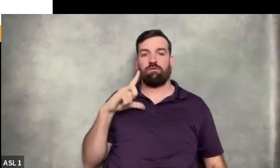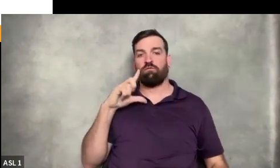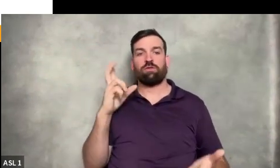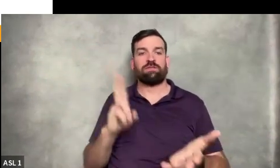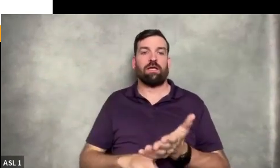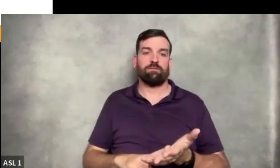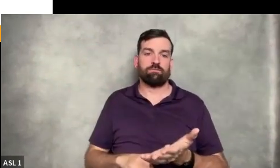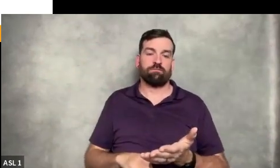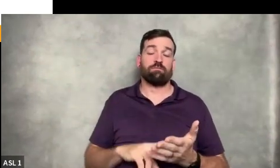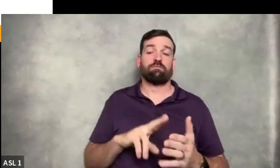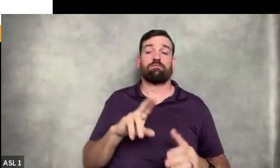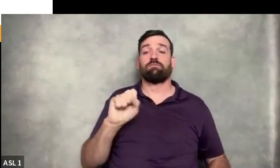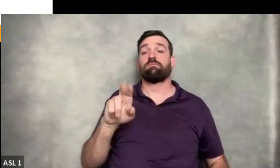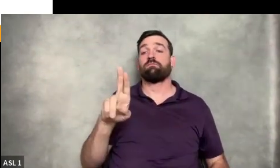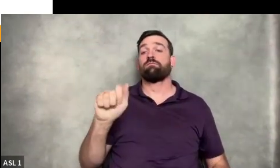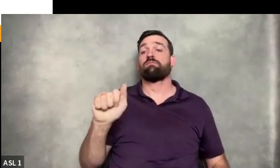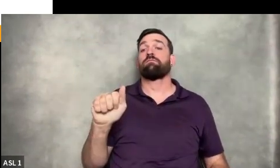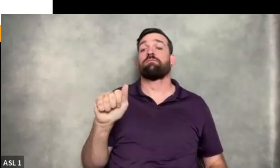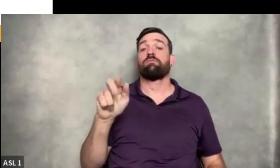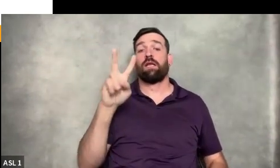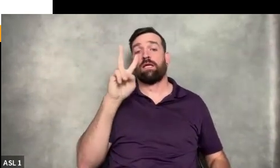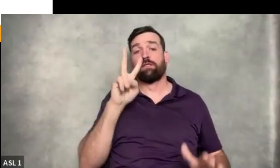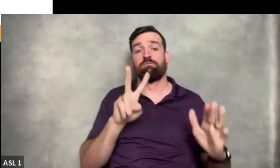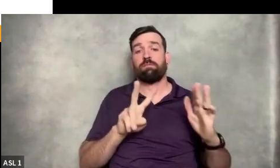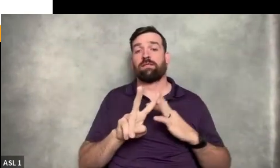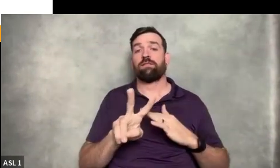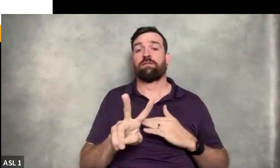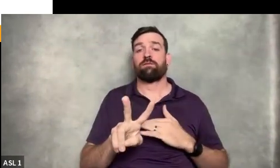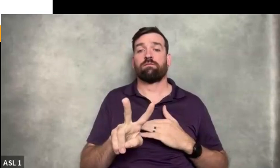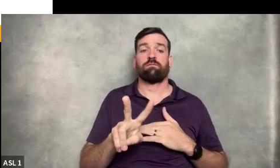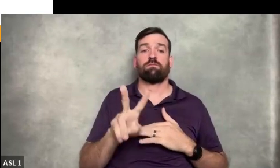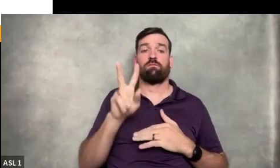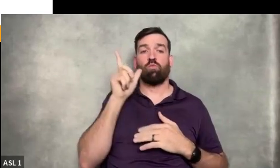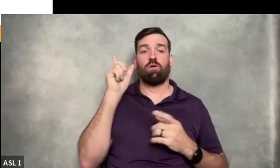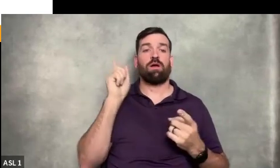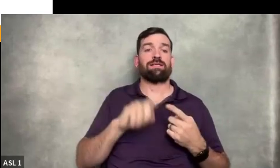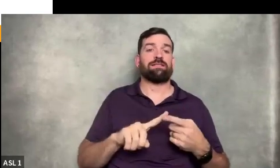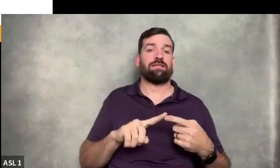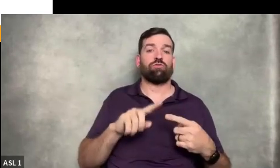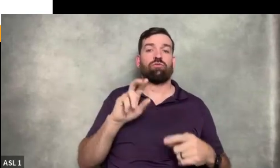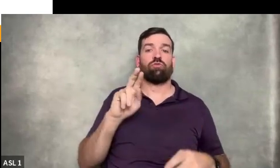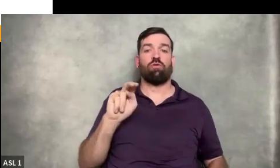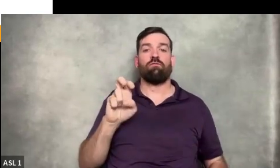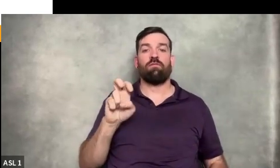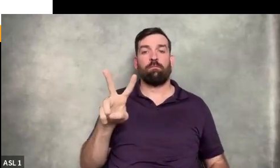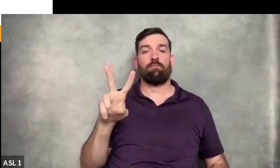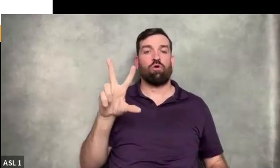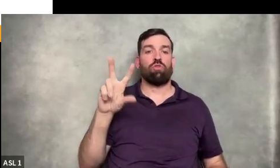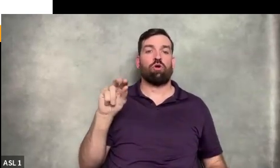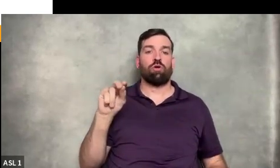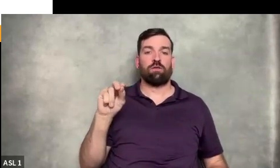the state unit on aging is projecting that it's going to need until November 30th of 2025 to get